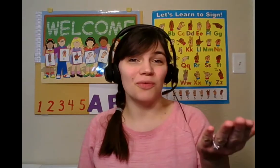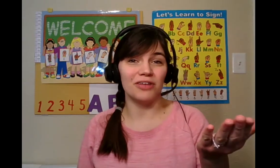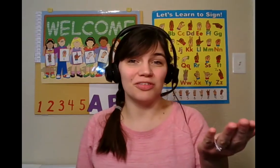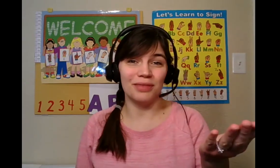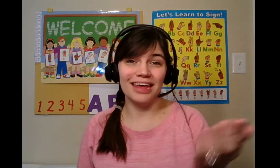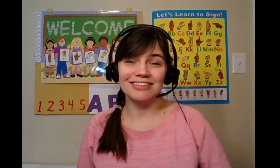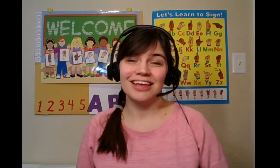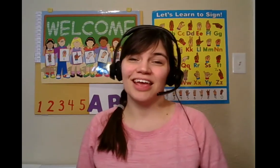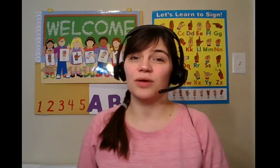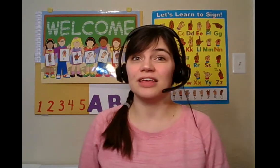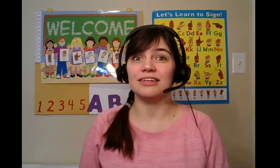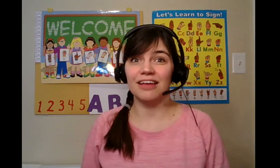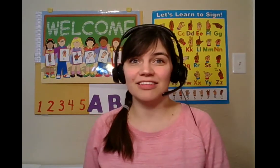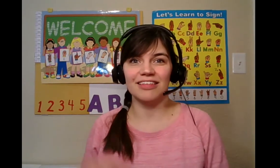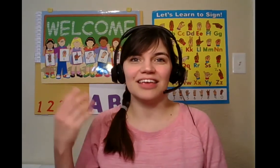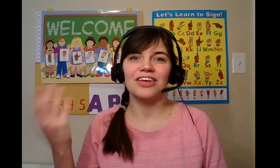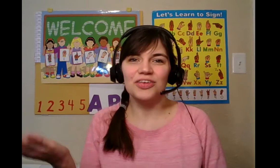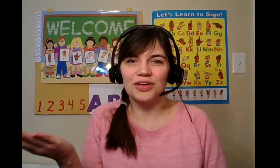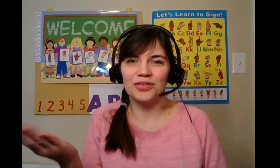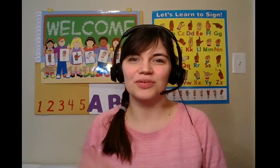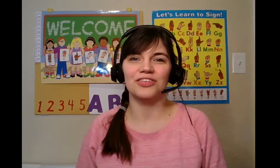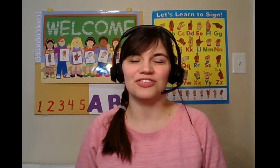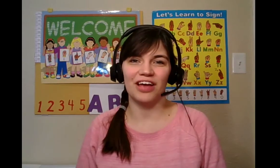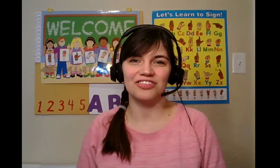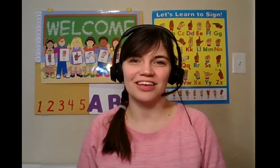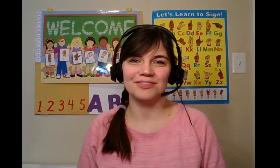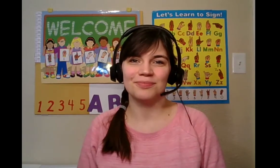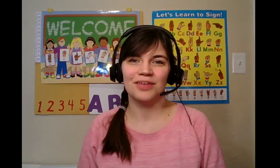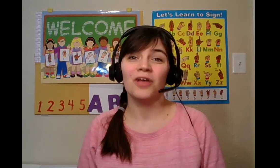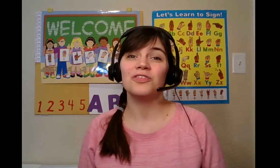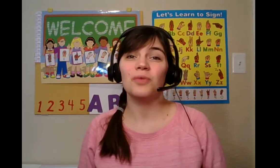glue onto the plate and what he doesn't like you can glue into the trashcan. So